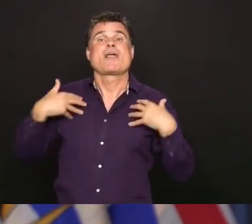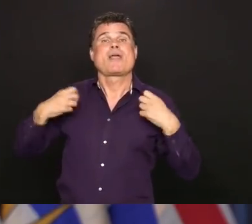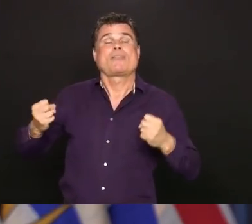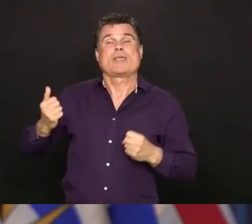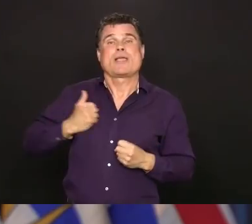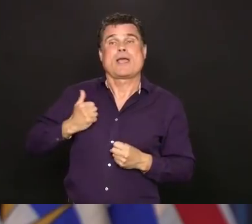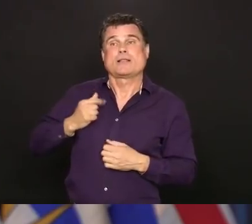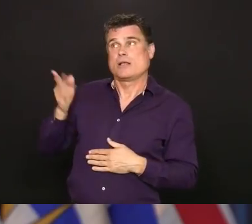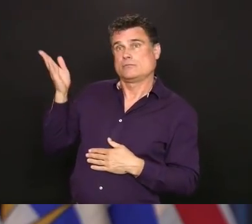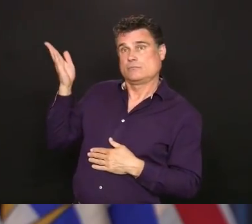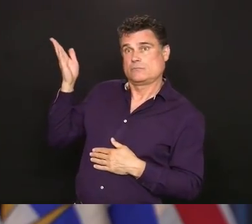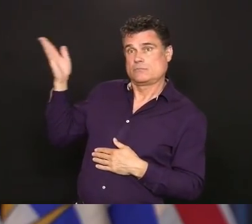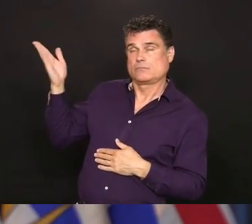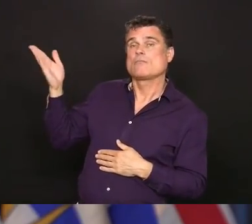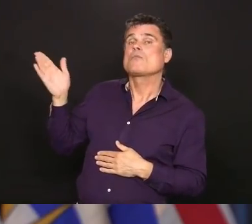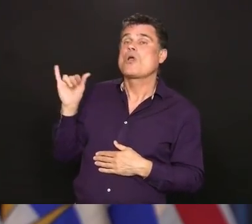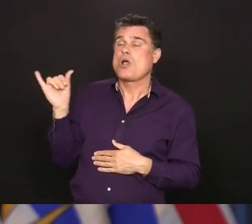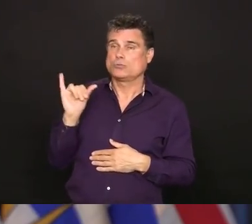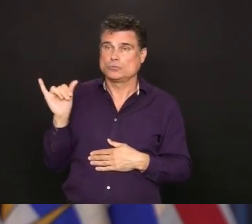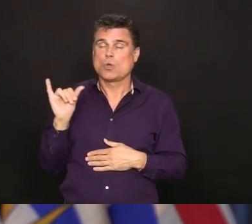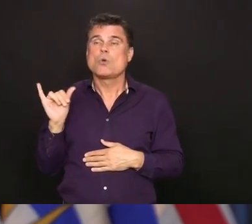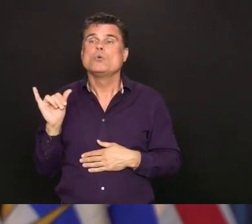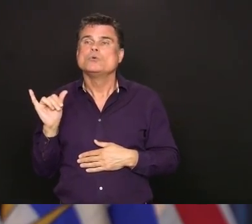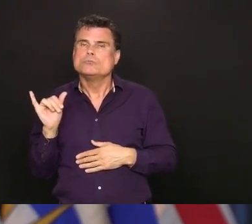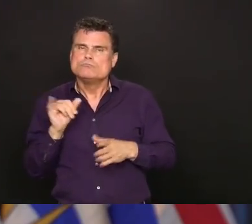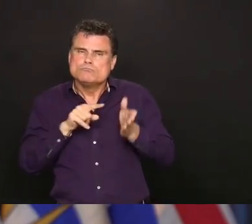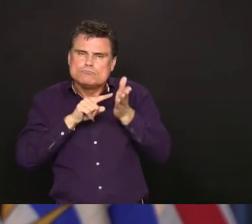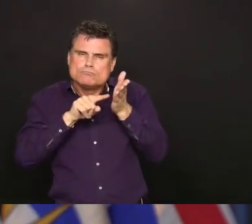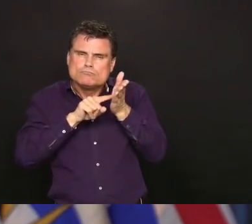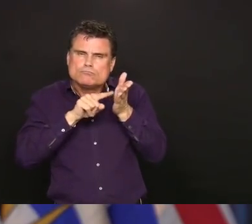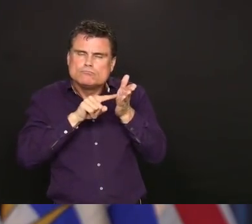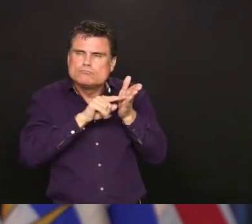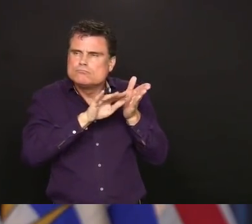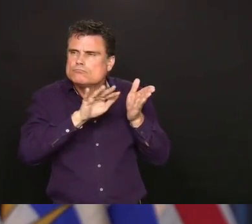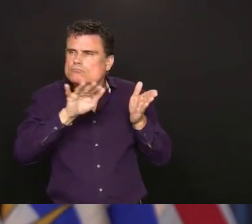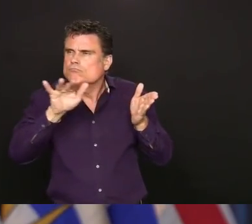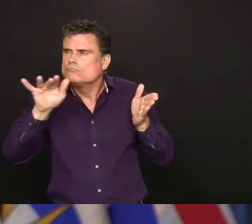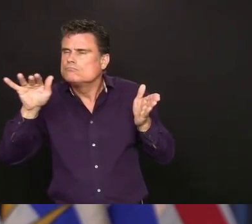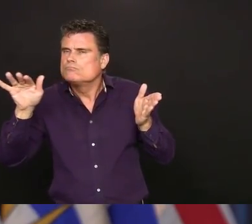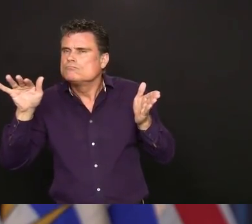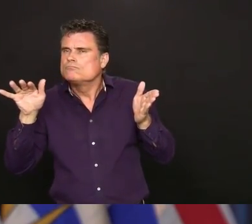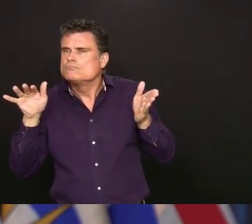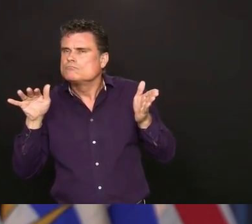bit of that work. We are looking at what could be helpful for us,